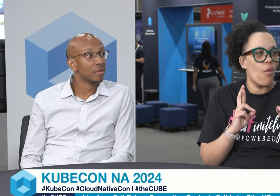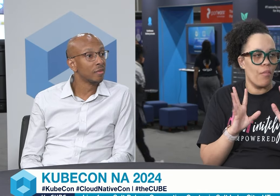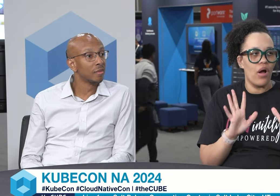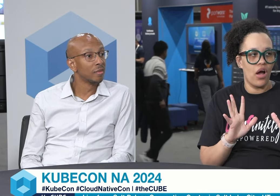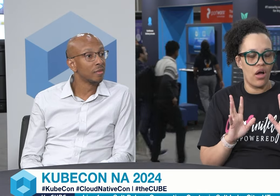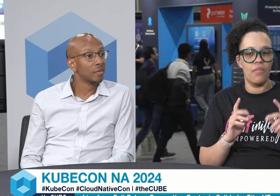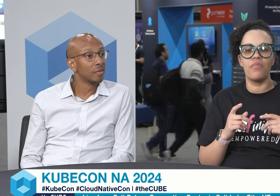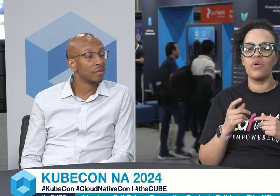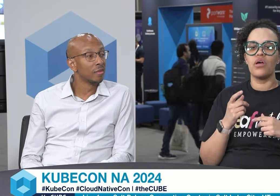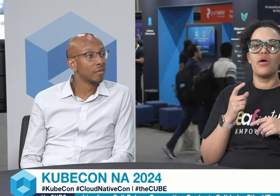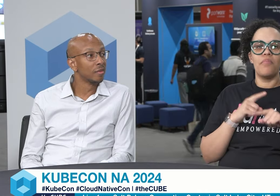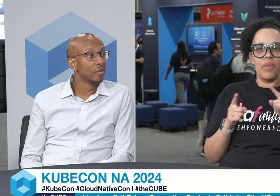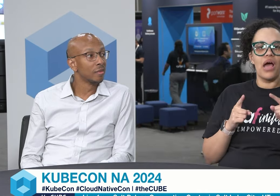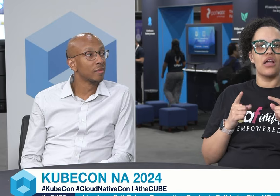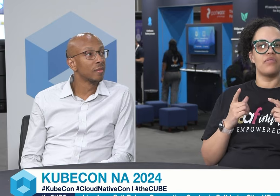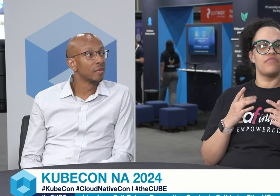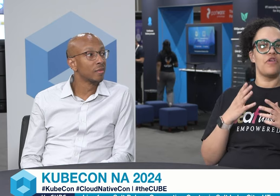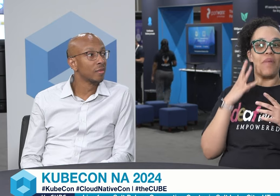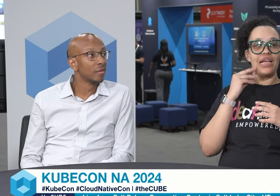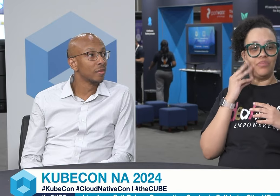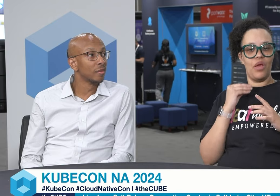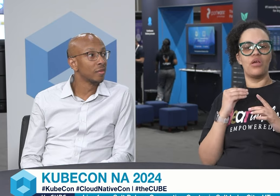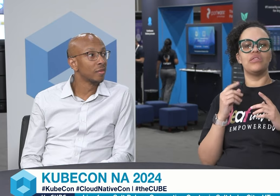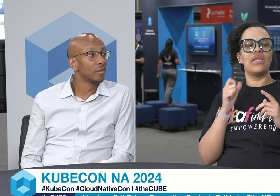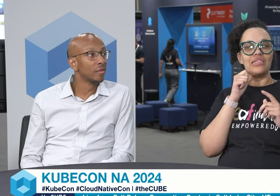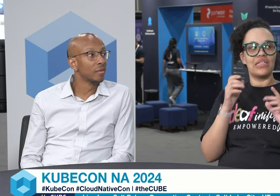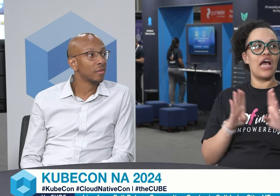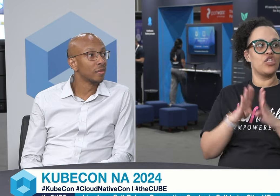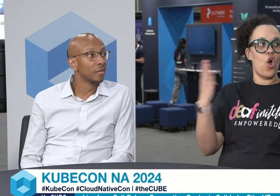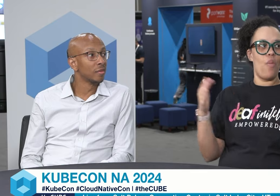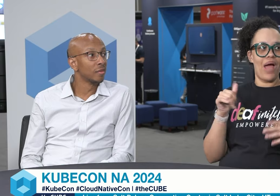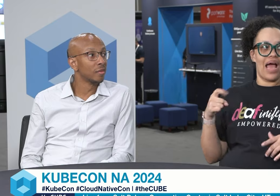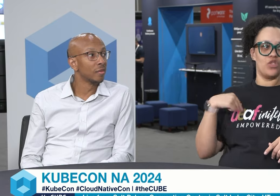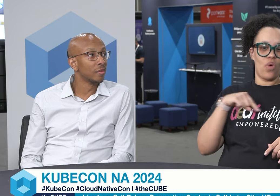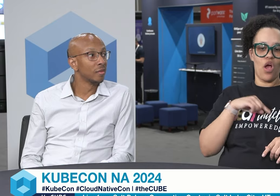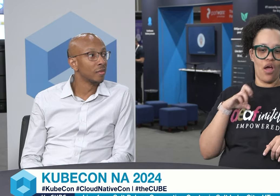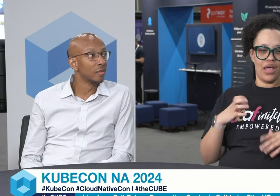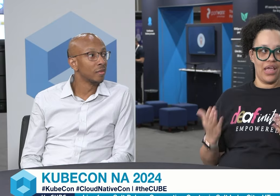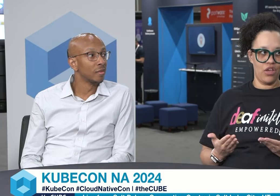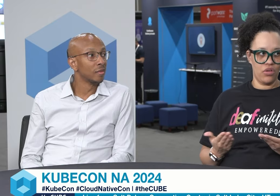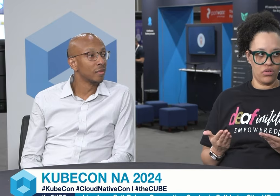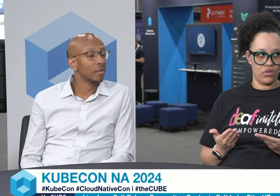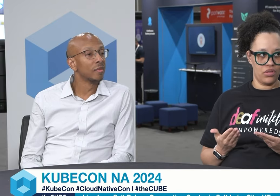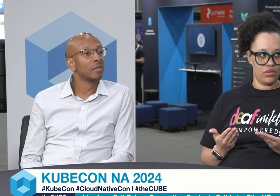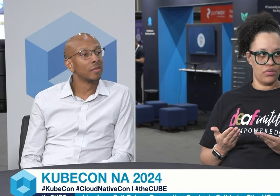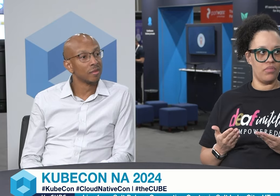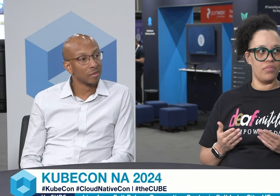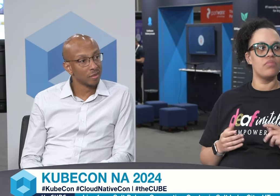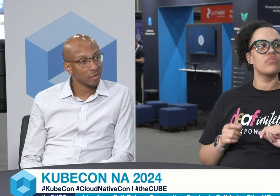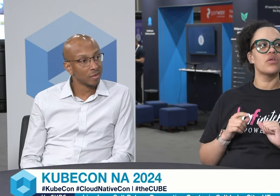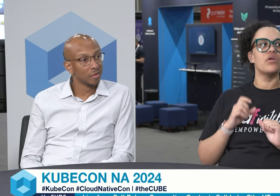Well, I mean, what I'm trying to say is that I hope, that it's not as open as we are here in the US,